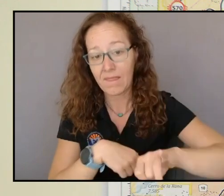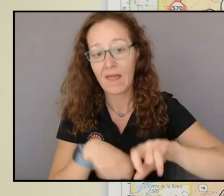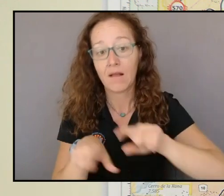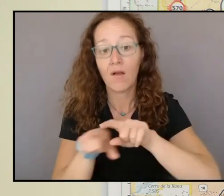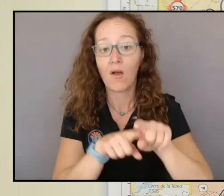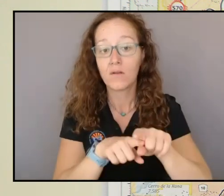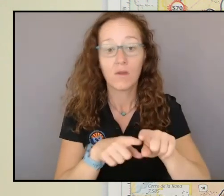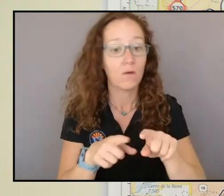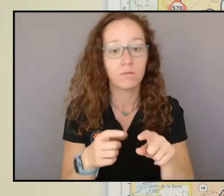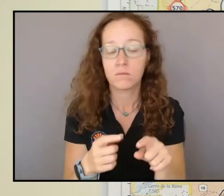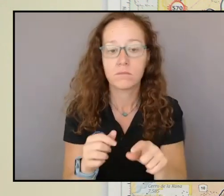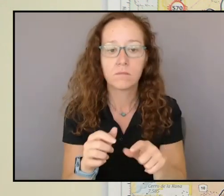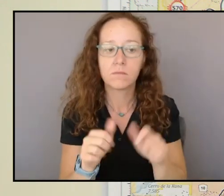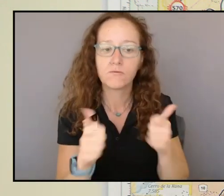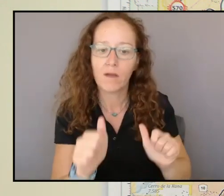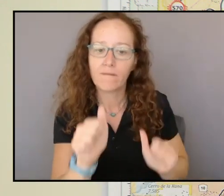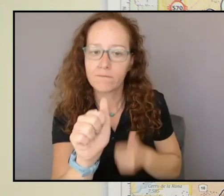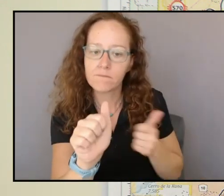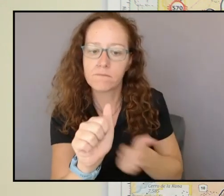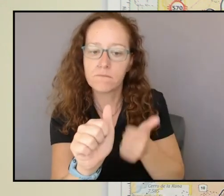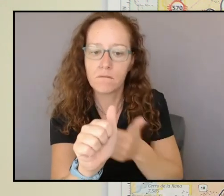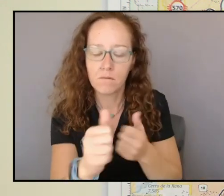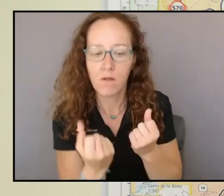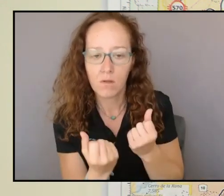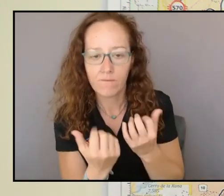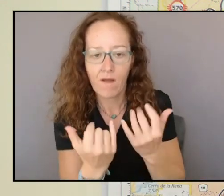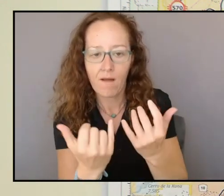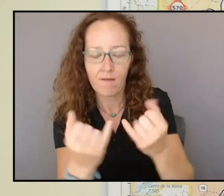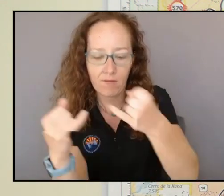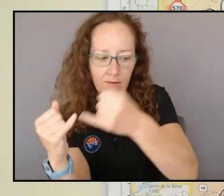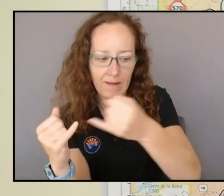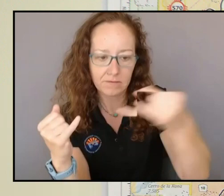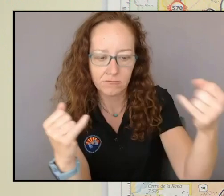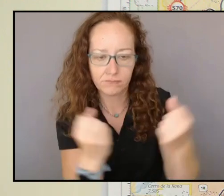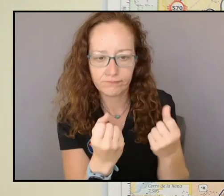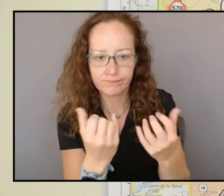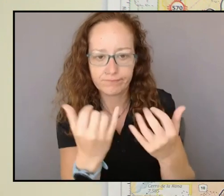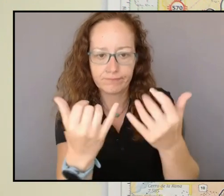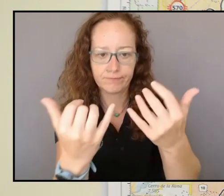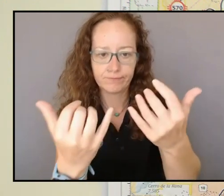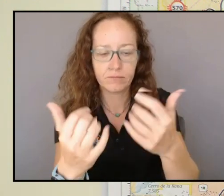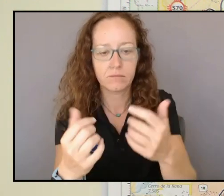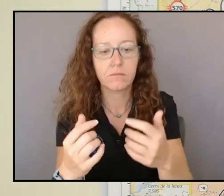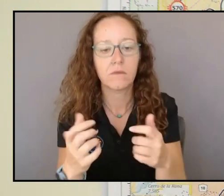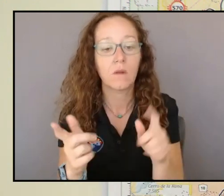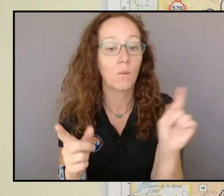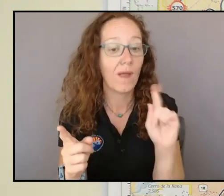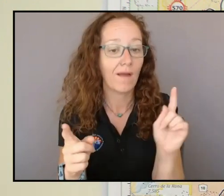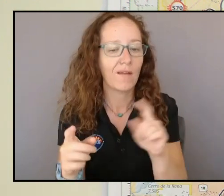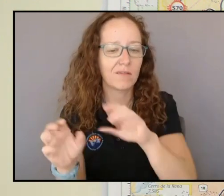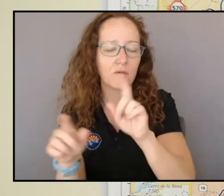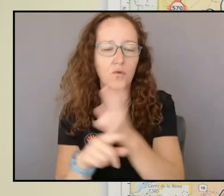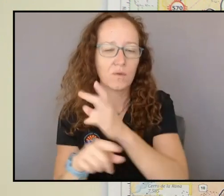the the road that goes up La Junta Canyon. What I mean by that is: If we can hold this edge as the fire backs